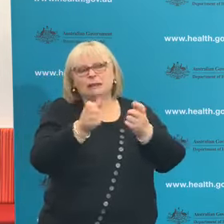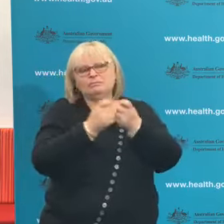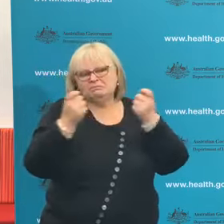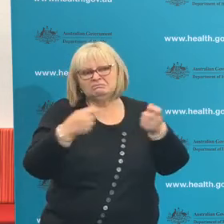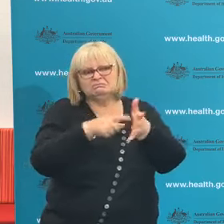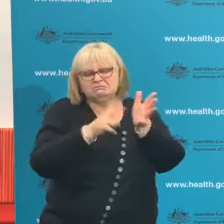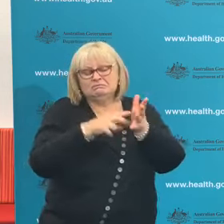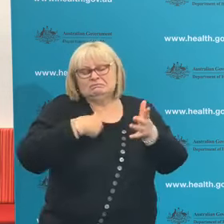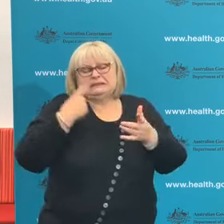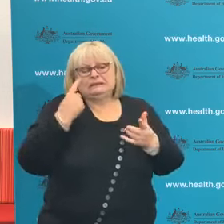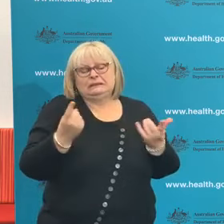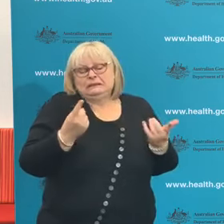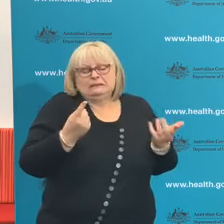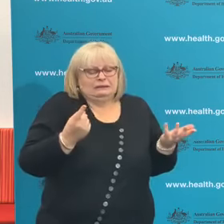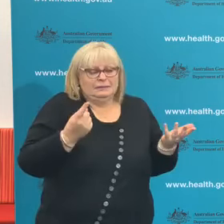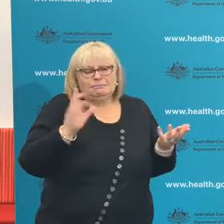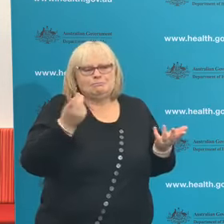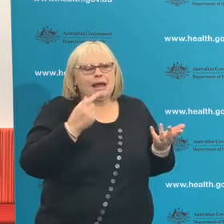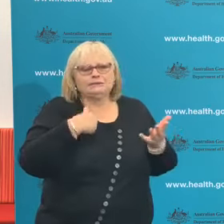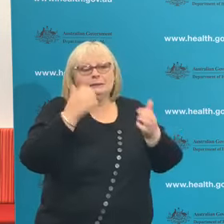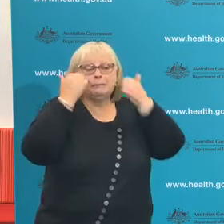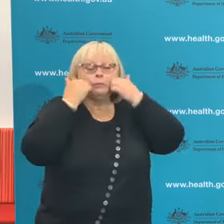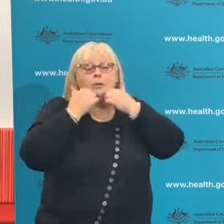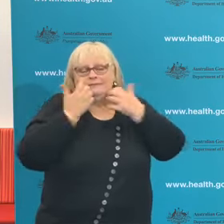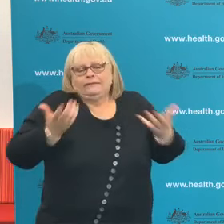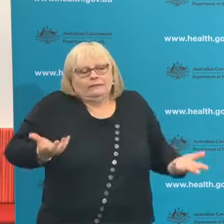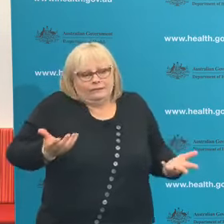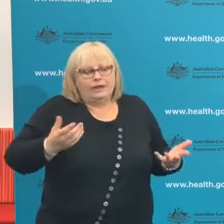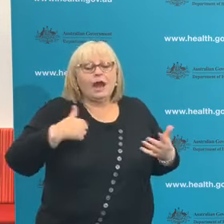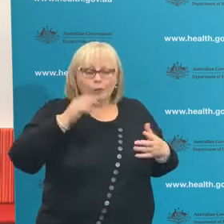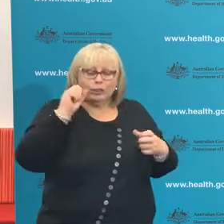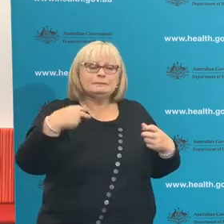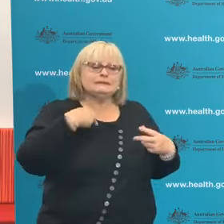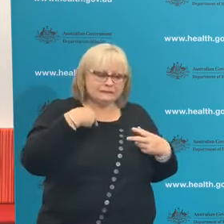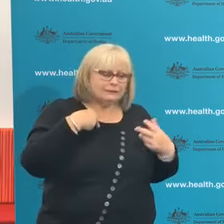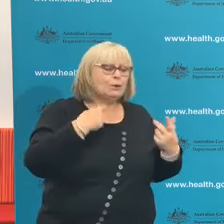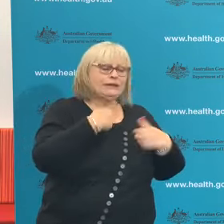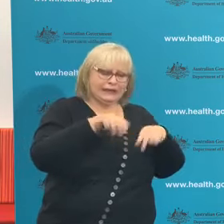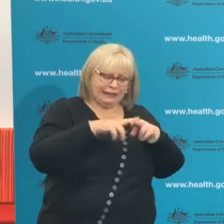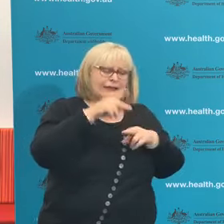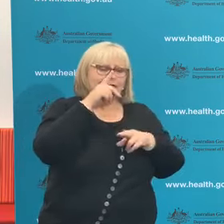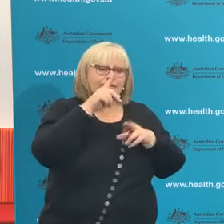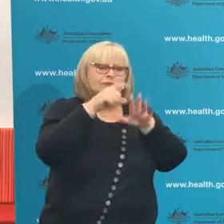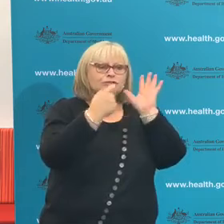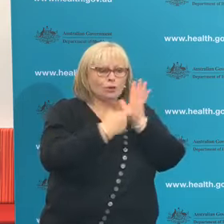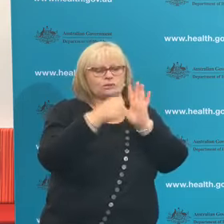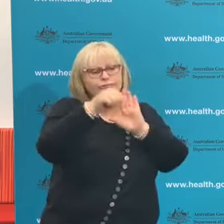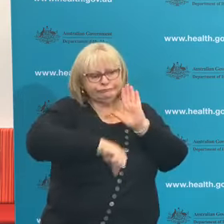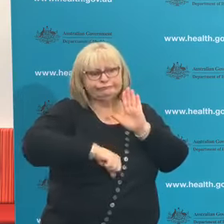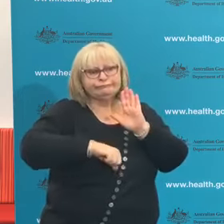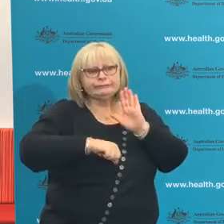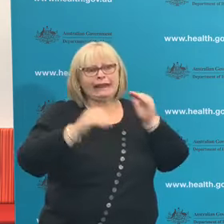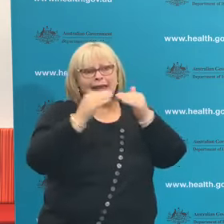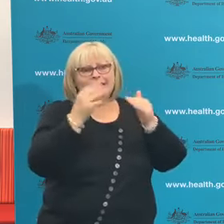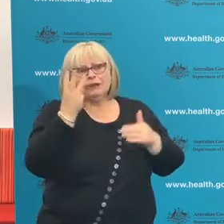disappointed if people were conducting cases that weren't in that urgent